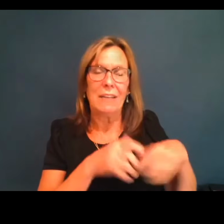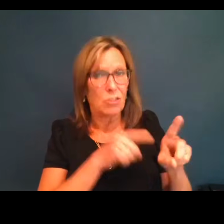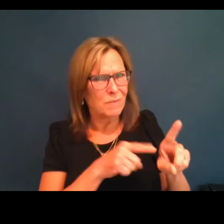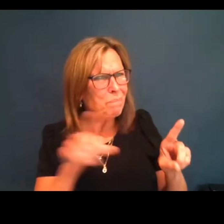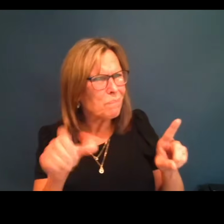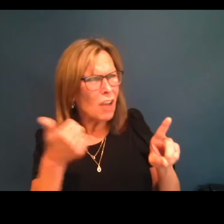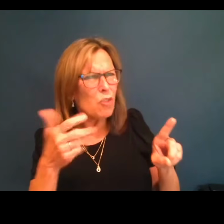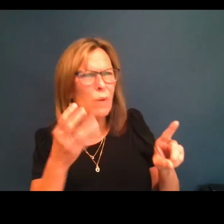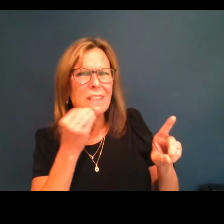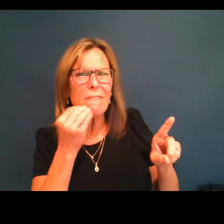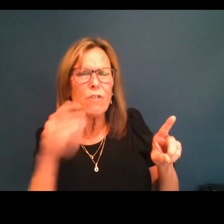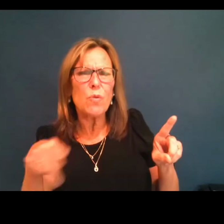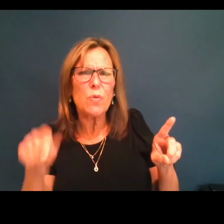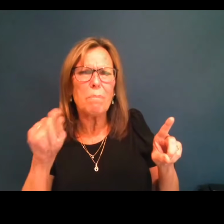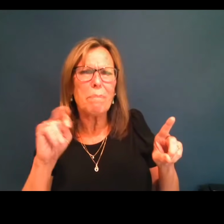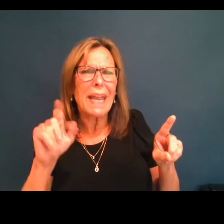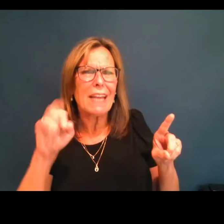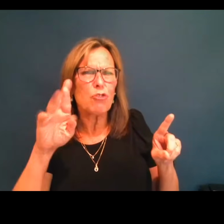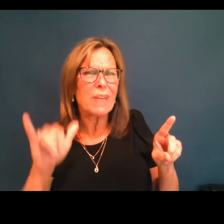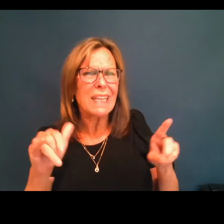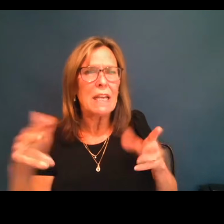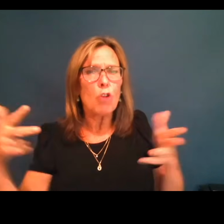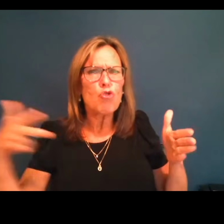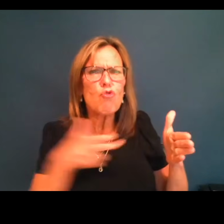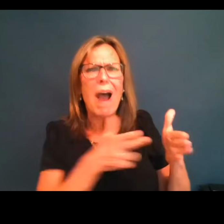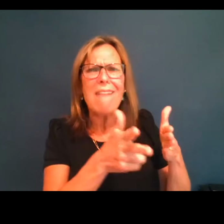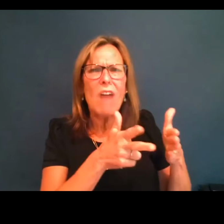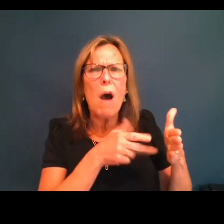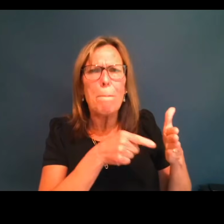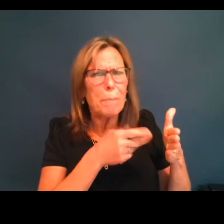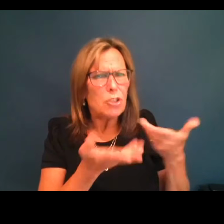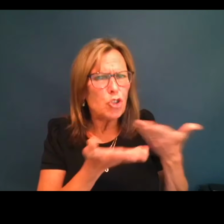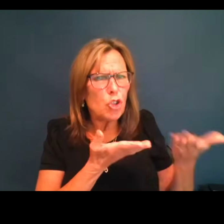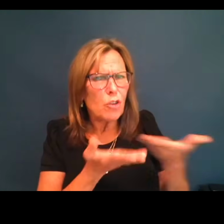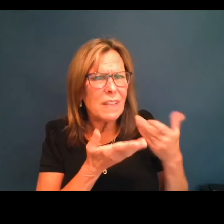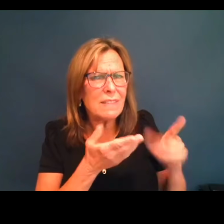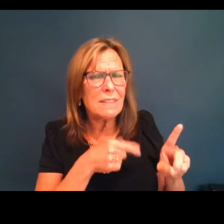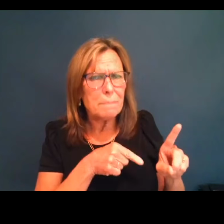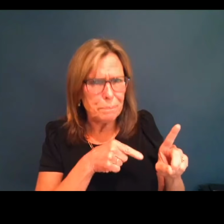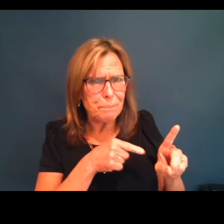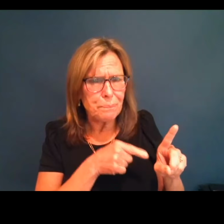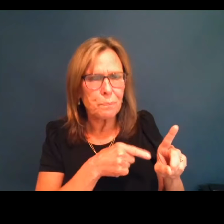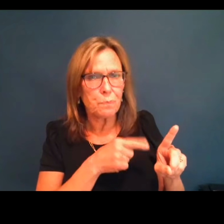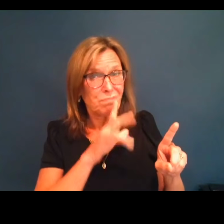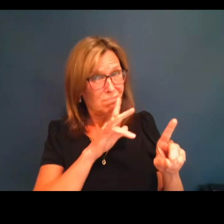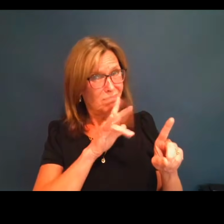» JOHN HERRION: Yeah, So if it 's a food pantry and their services are open to the